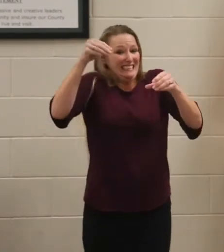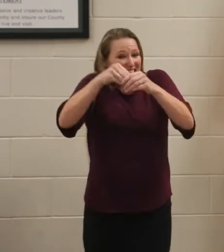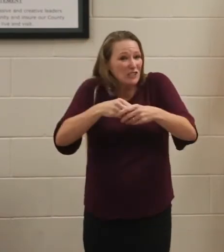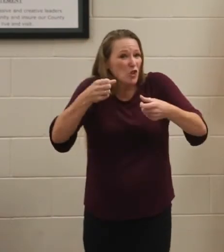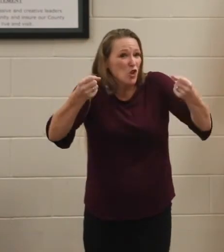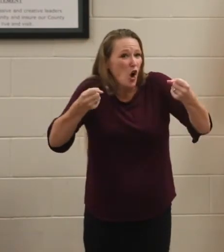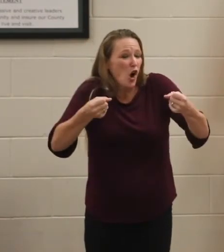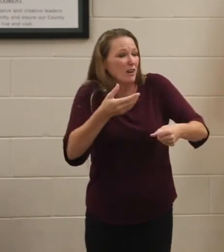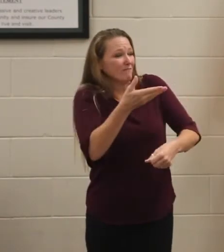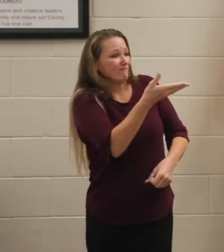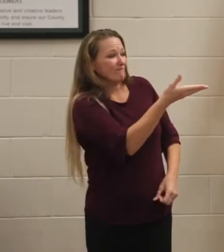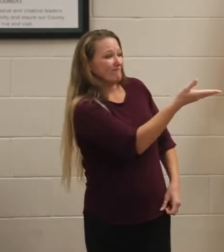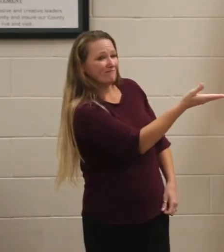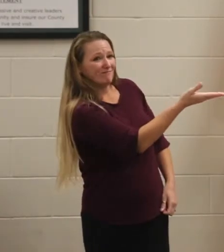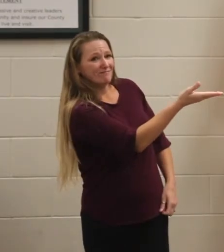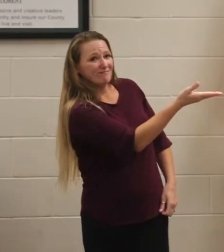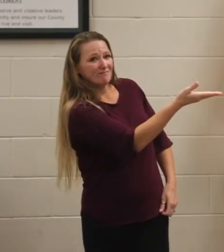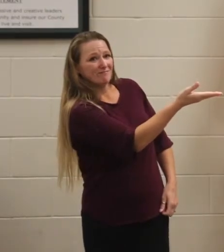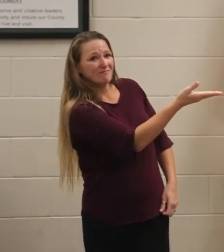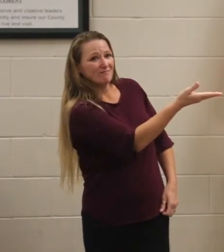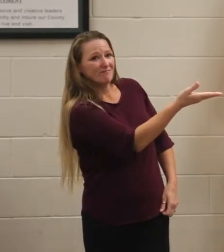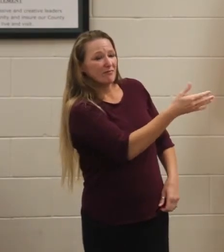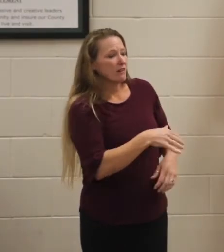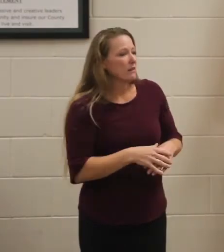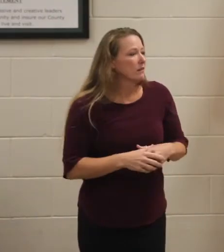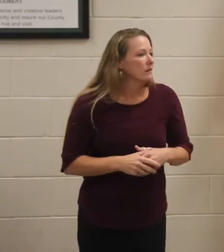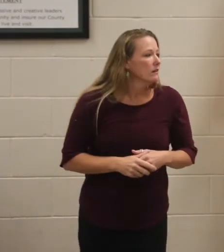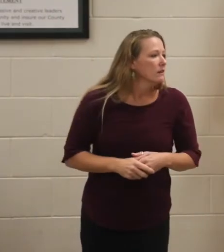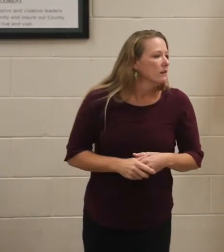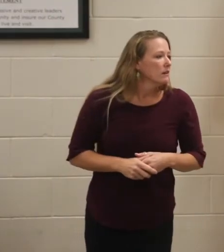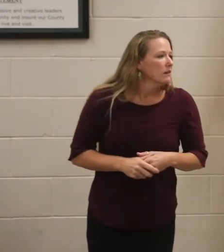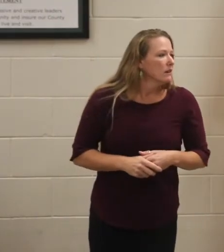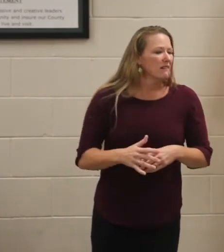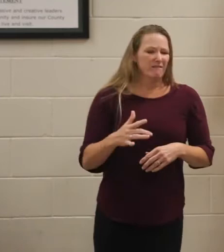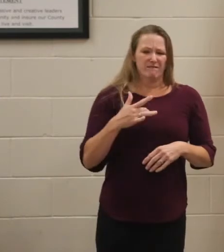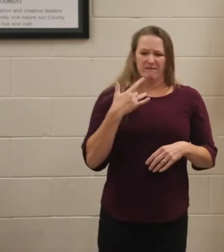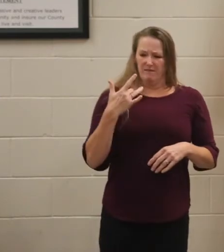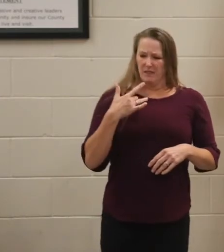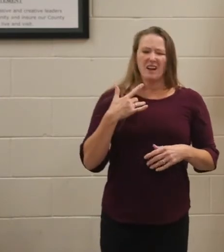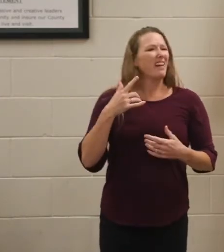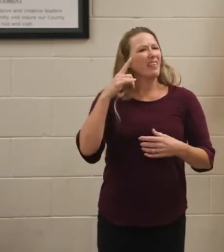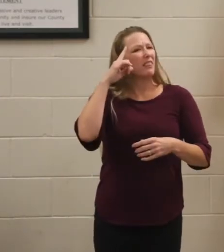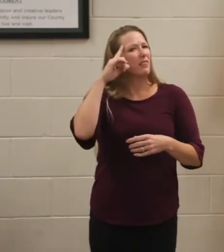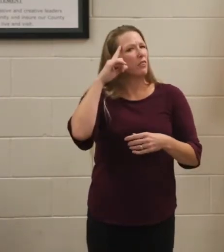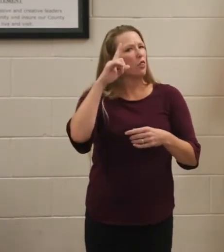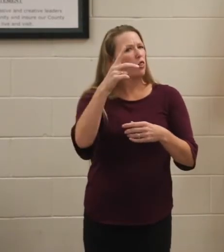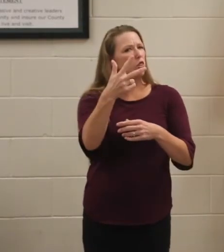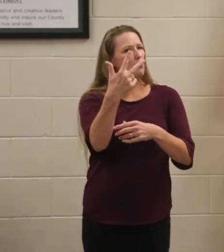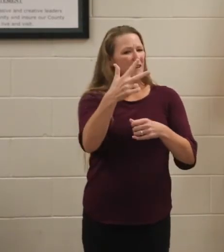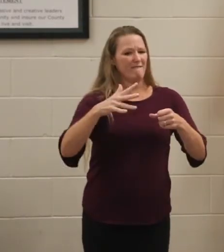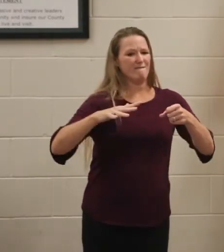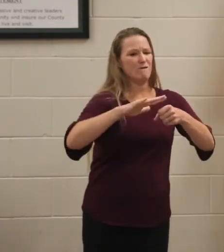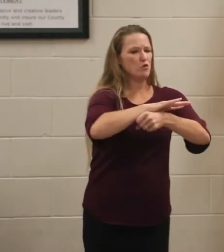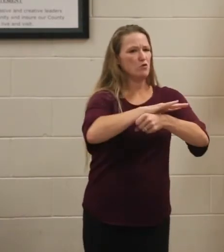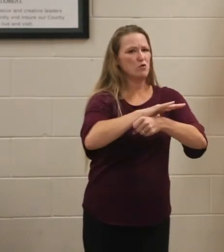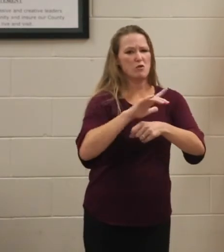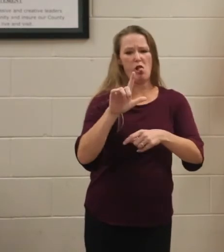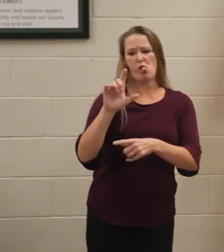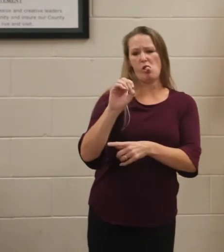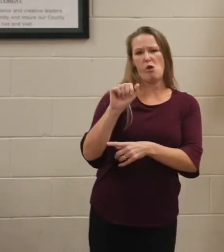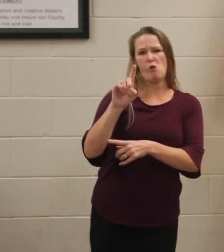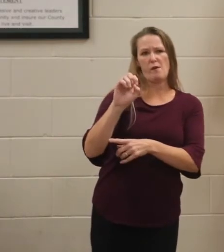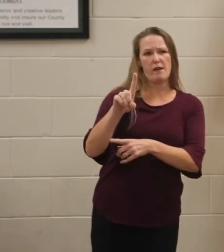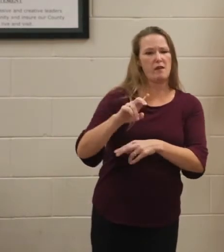I believe at least three of them were loaded and chambered and ready to fire.